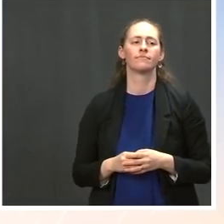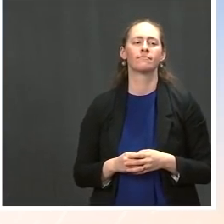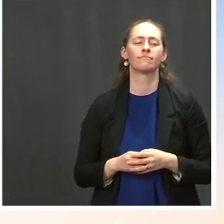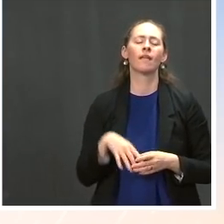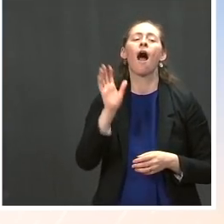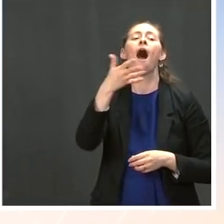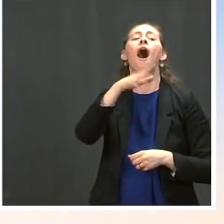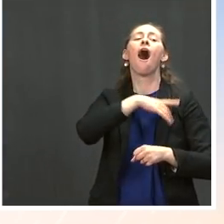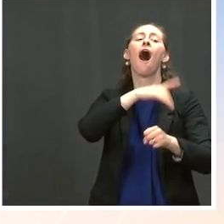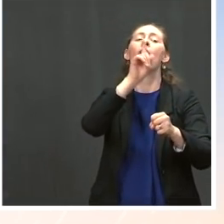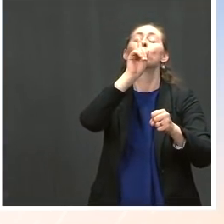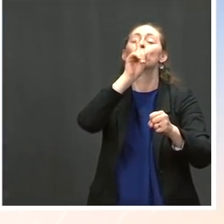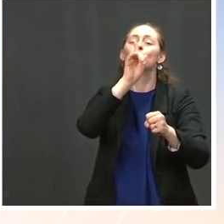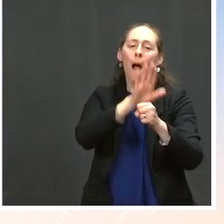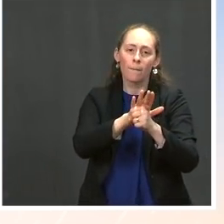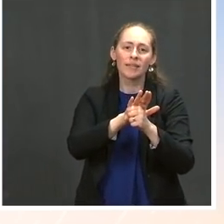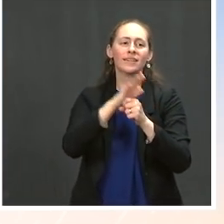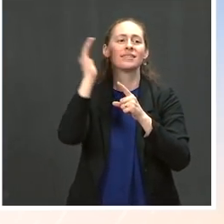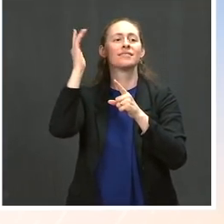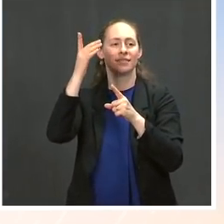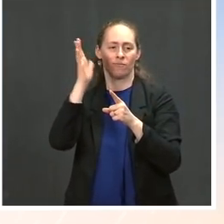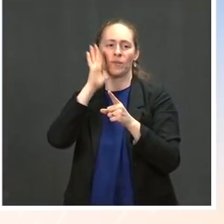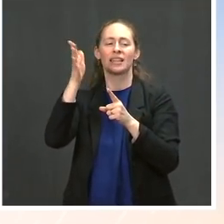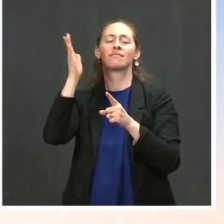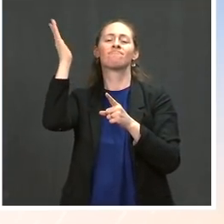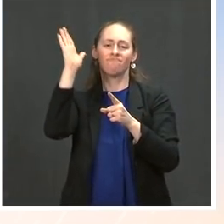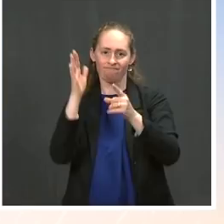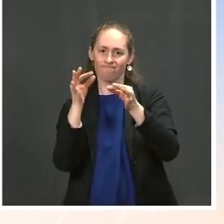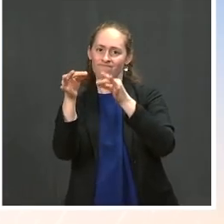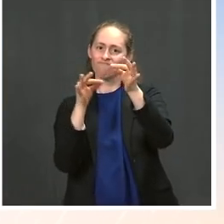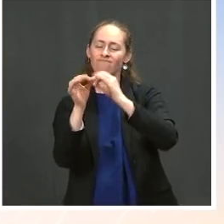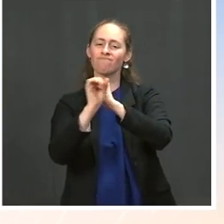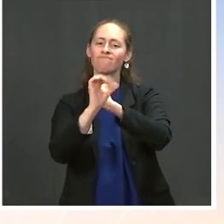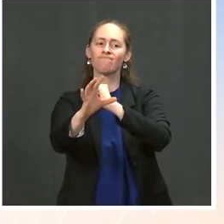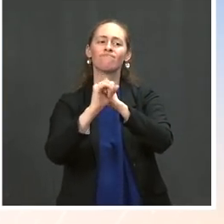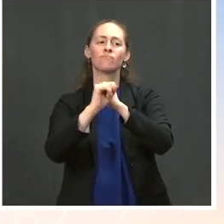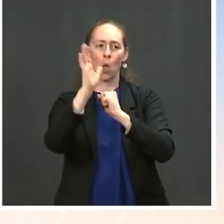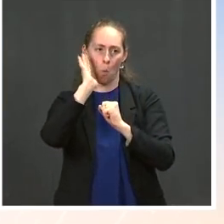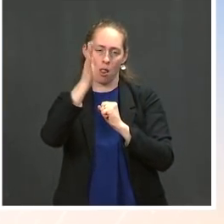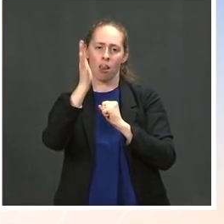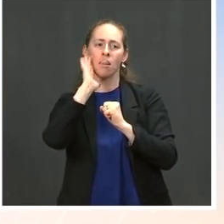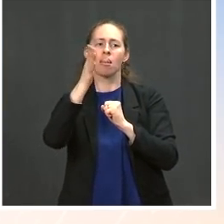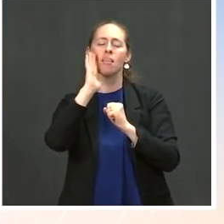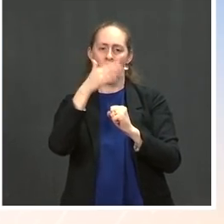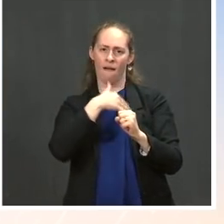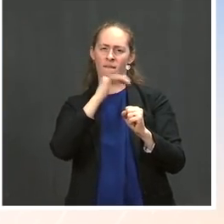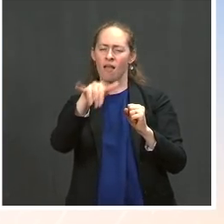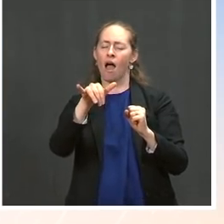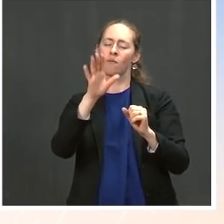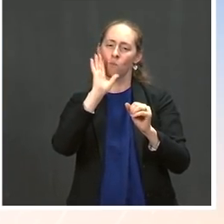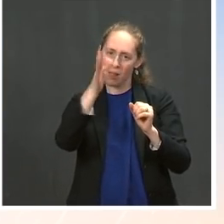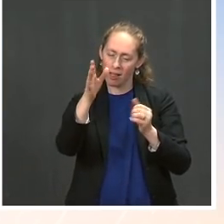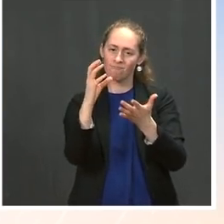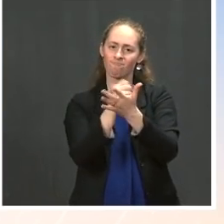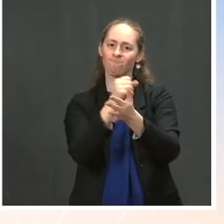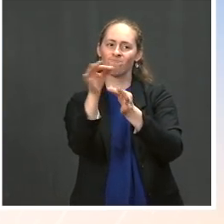and we will use it for that -- for that opportunity. The Press: Okay. Thank you. Ms. Psaki: Go ahead, Patsy. The Press: Thank you. Jen, my question is about